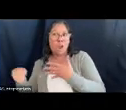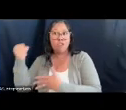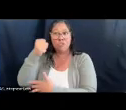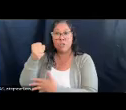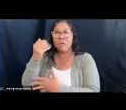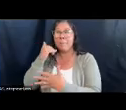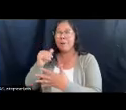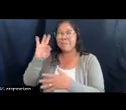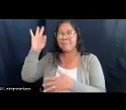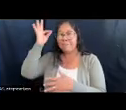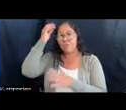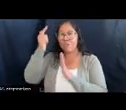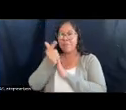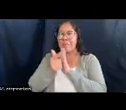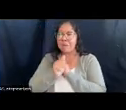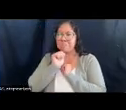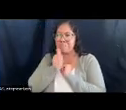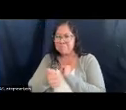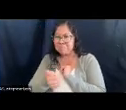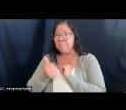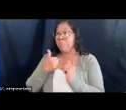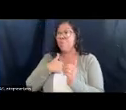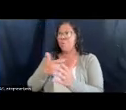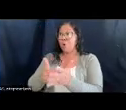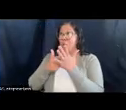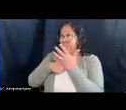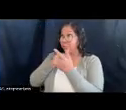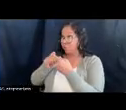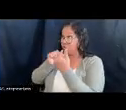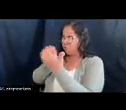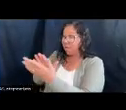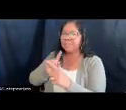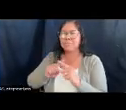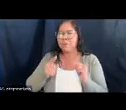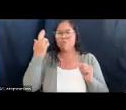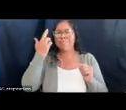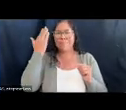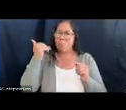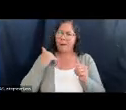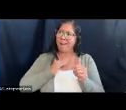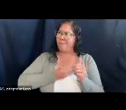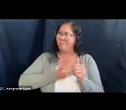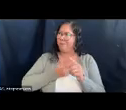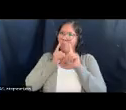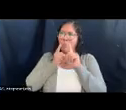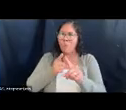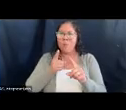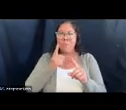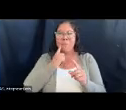that requires us uh to address these disparities, but because it's our moral obligation to ensure